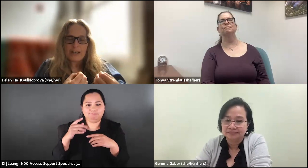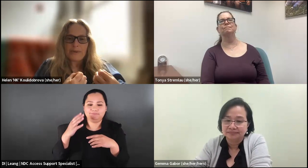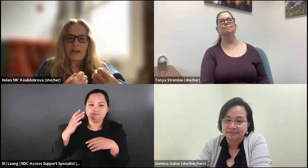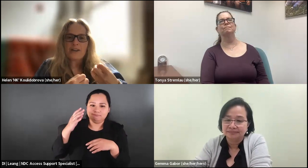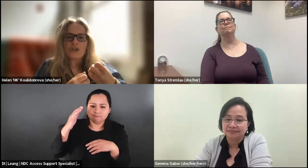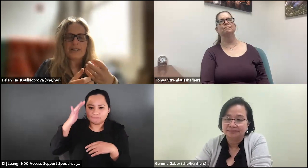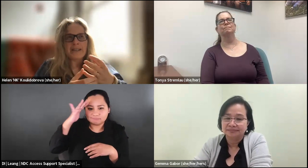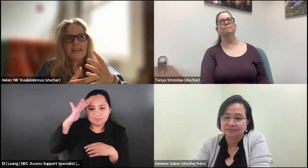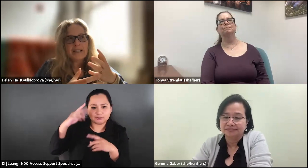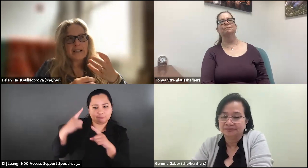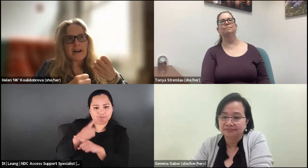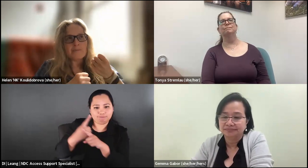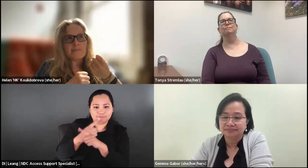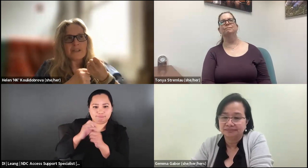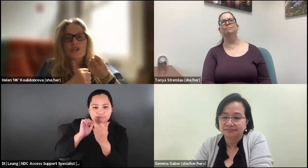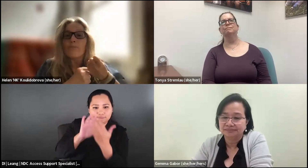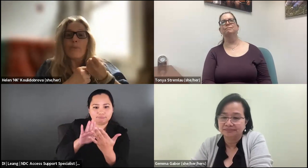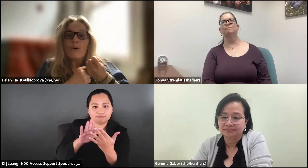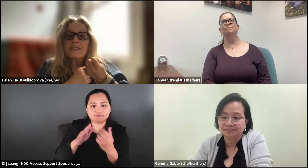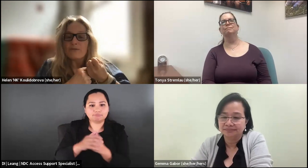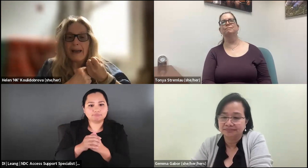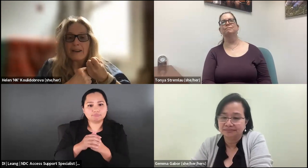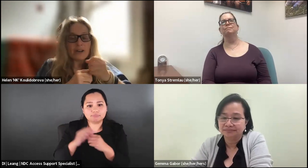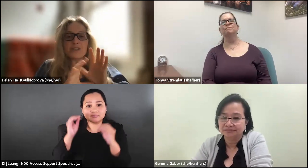in a pedagogically supportive manner.